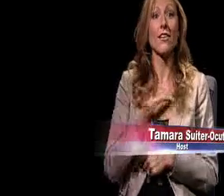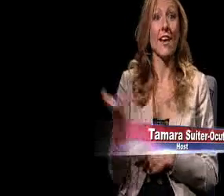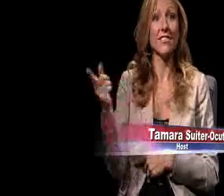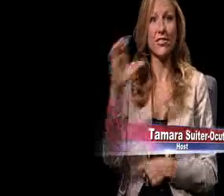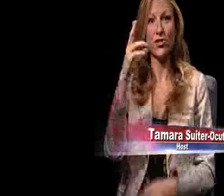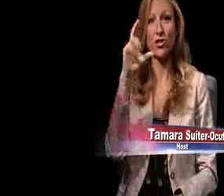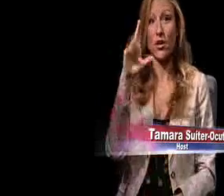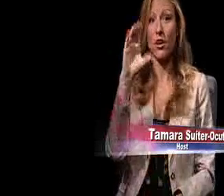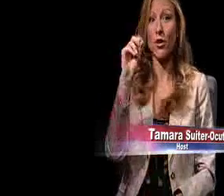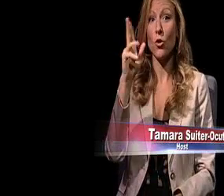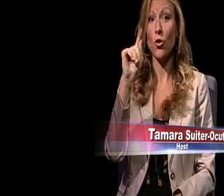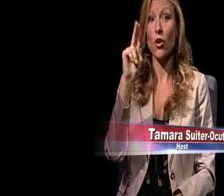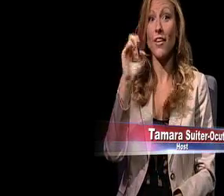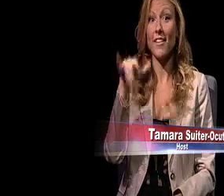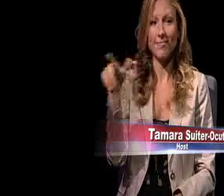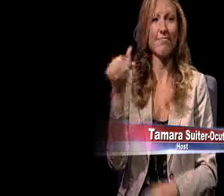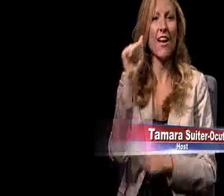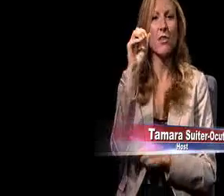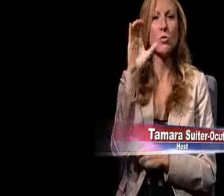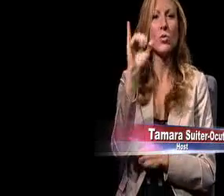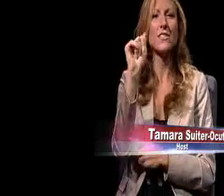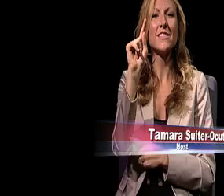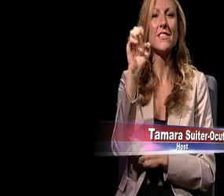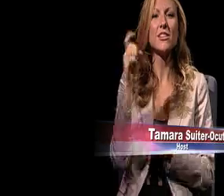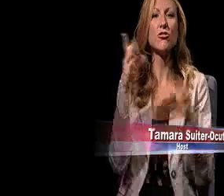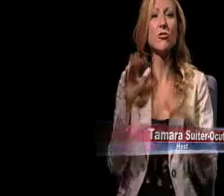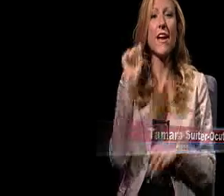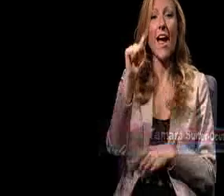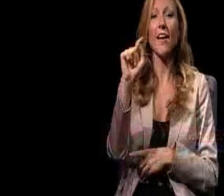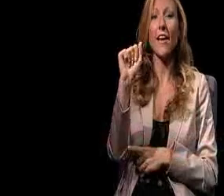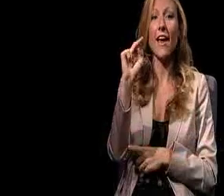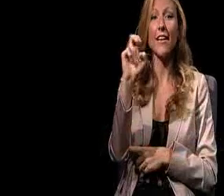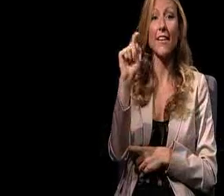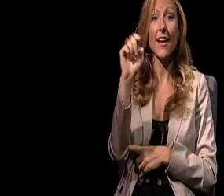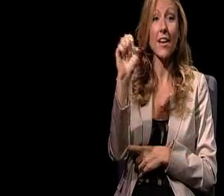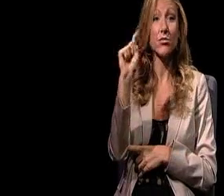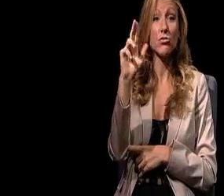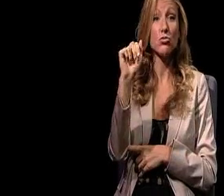Today our guest, Chuck Courtney, Associate Director of the Annette Strauss Institute